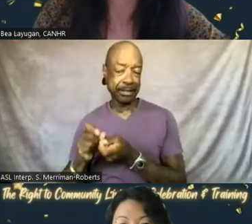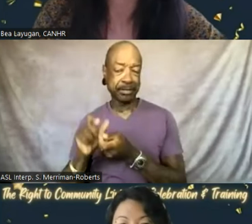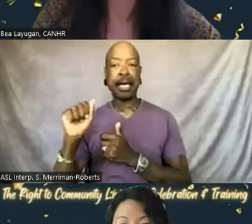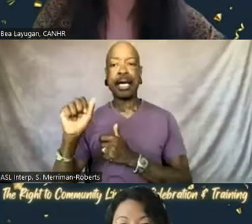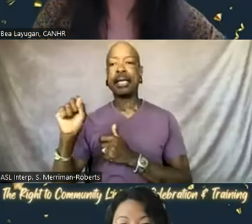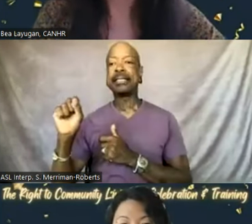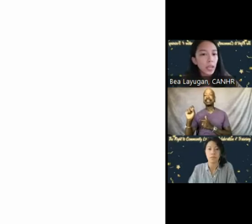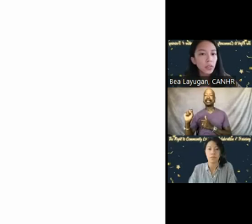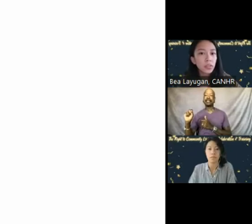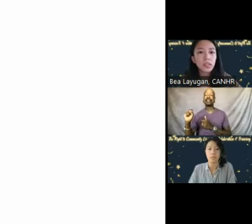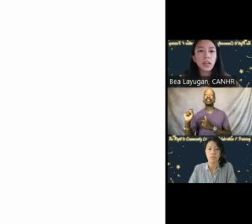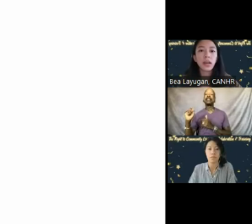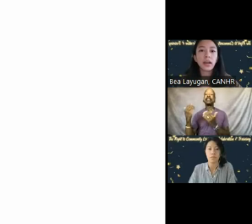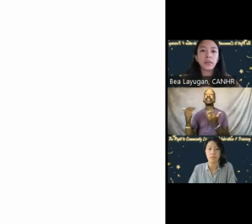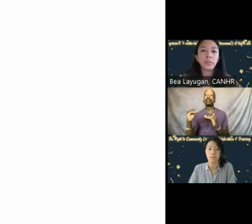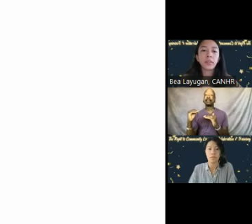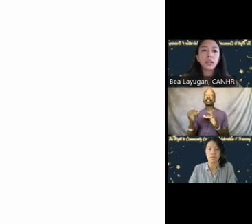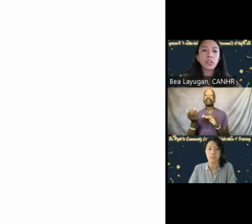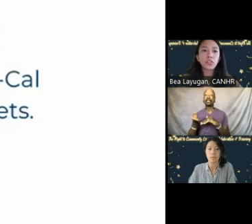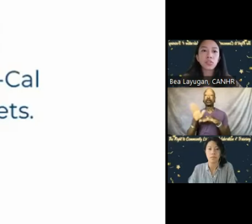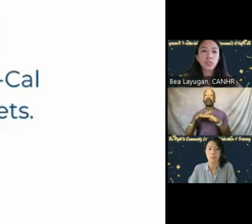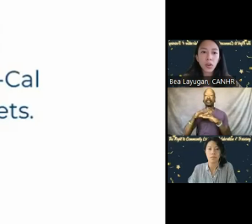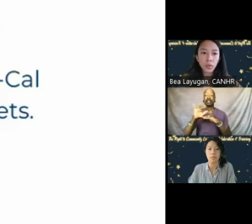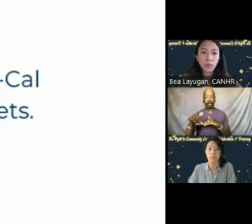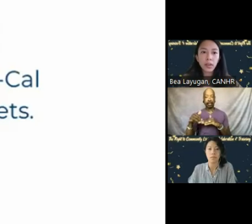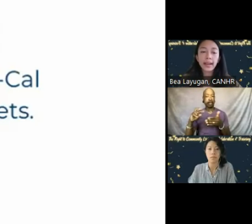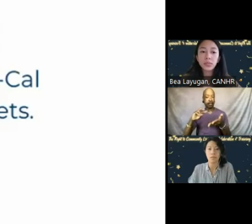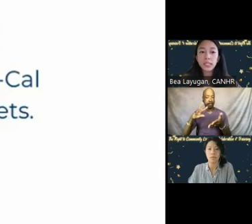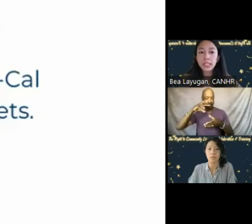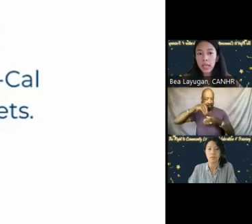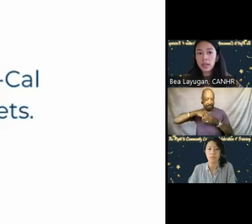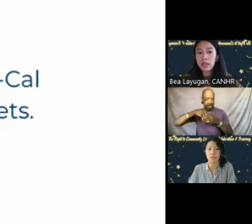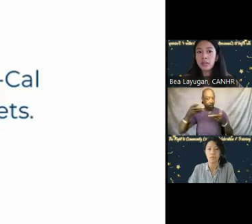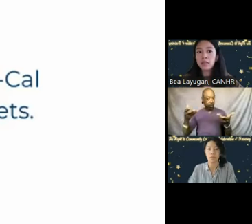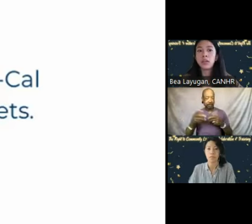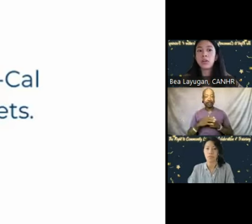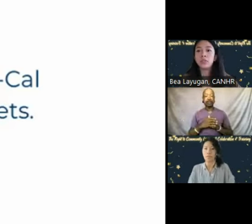. So as Tiffany said, we will be briefly talking about what